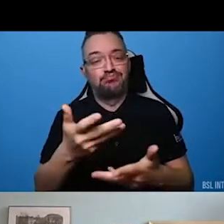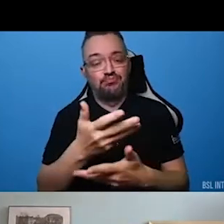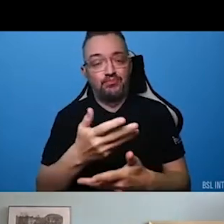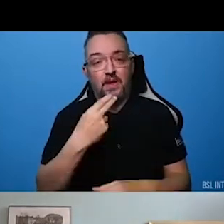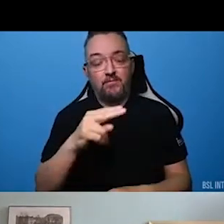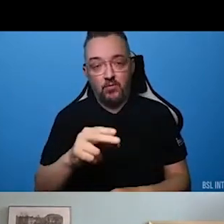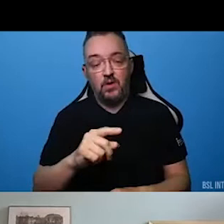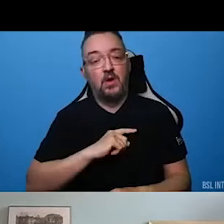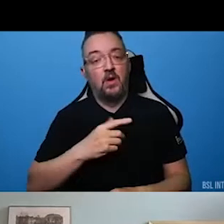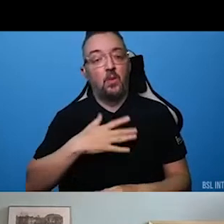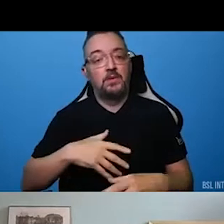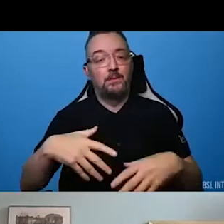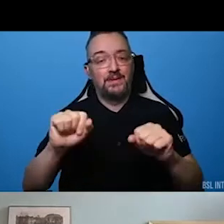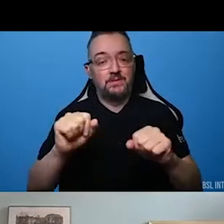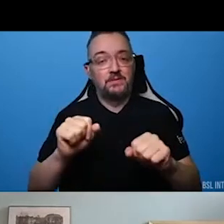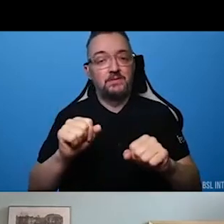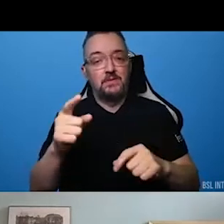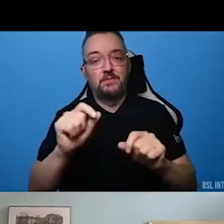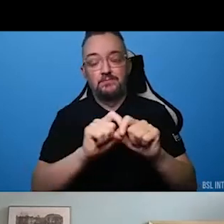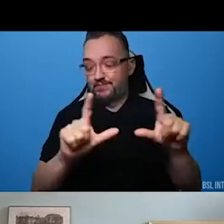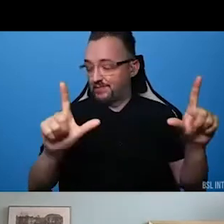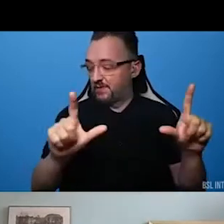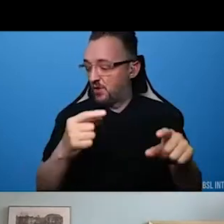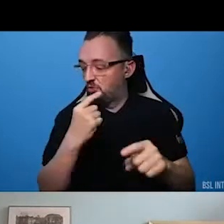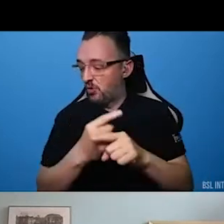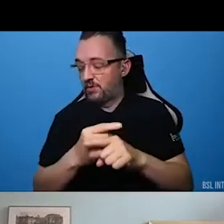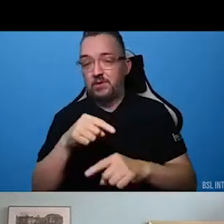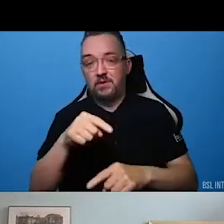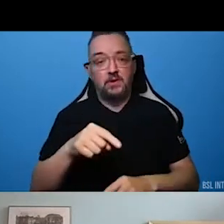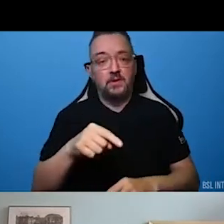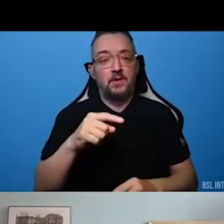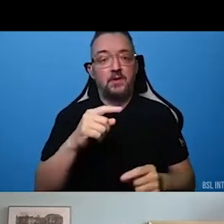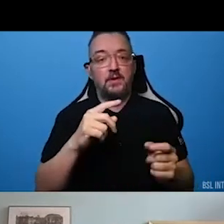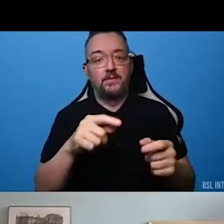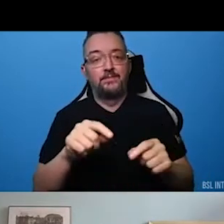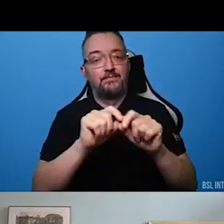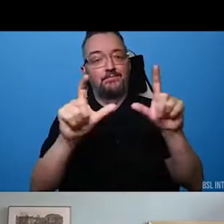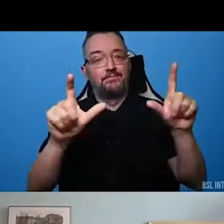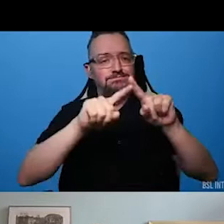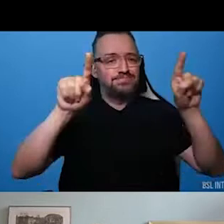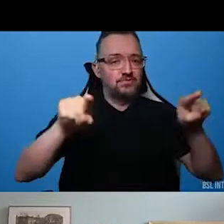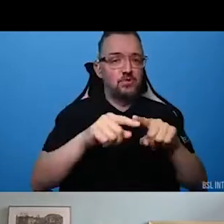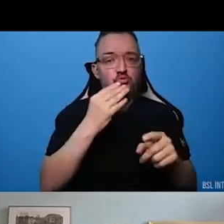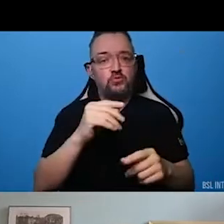I'd like to begin with this image of this valence, which has been used to advertise the talk,